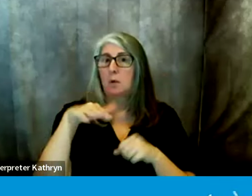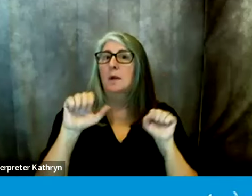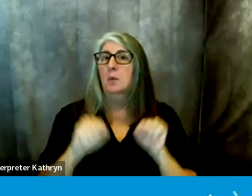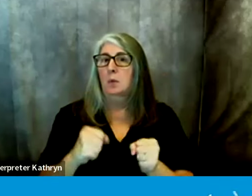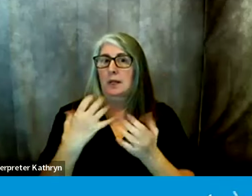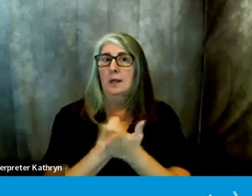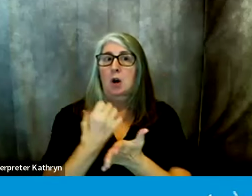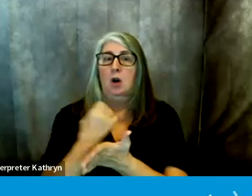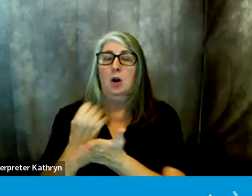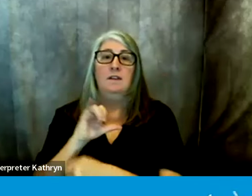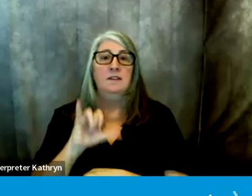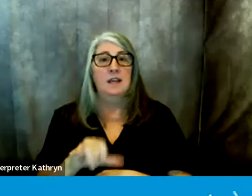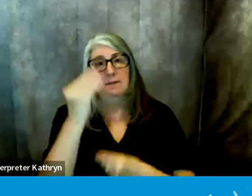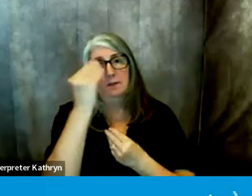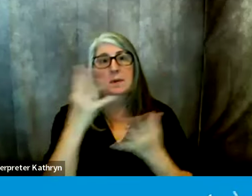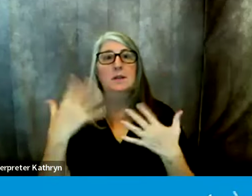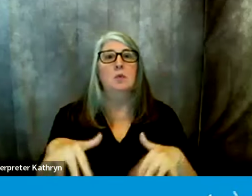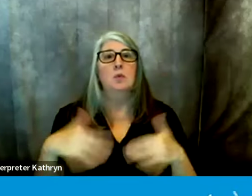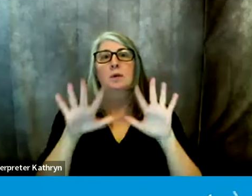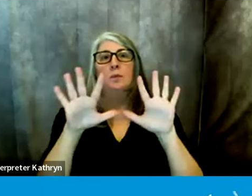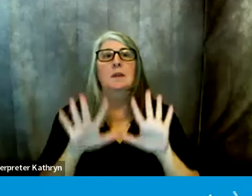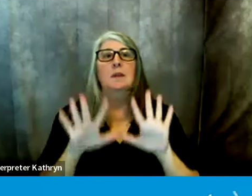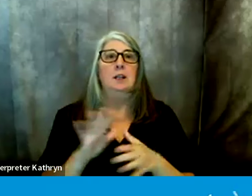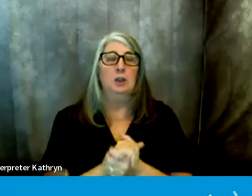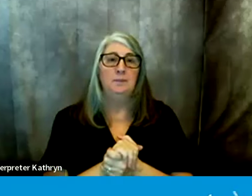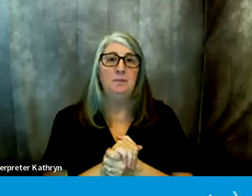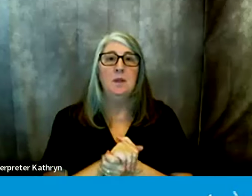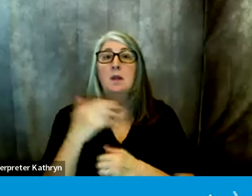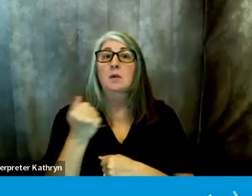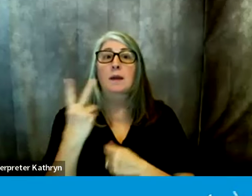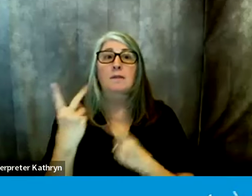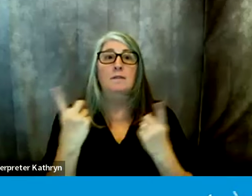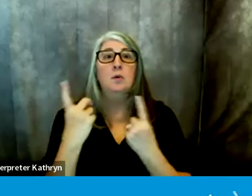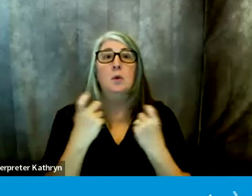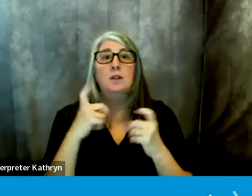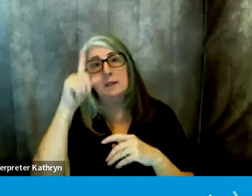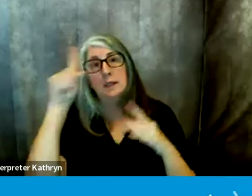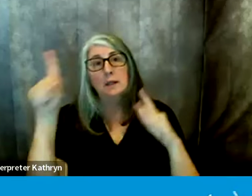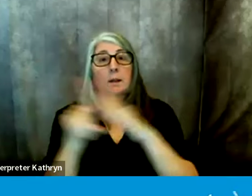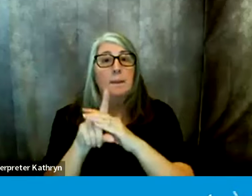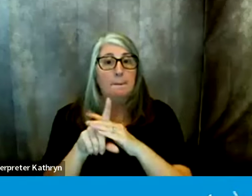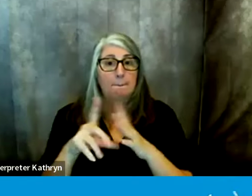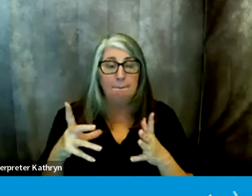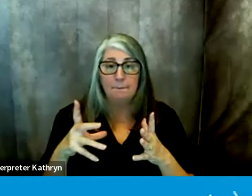That's pretty spectacular. There's a couple of questions that have come in right away, so let's talk about them while we're in,